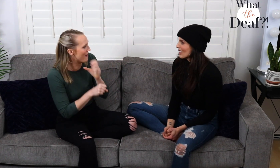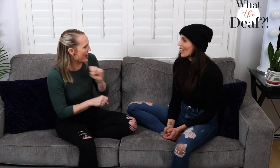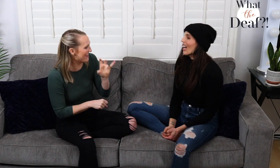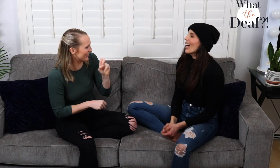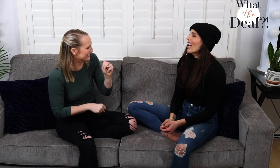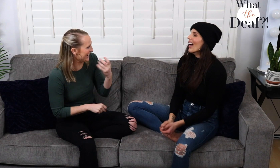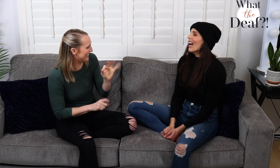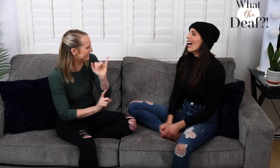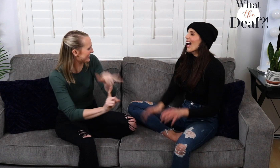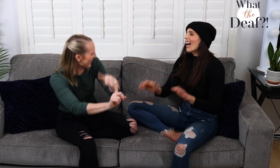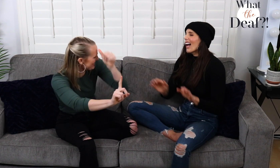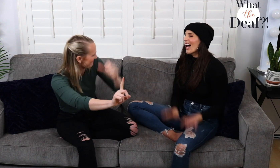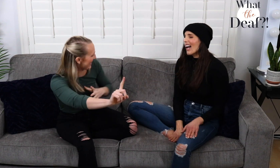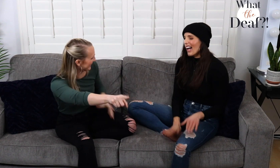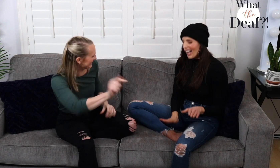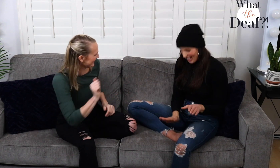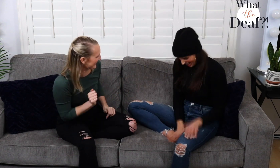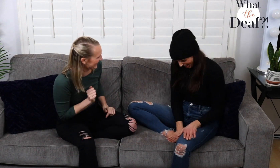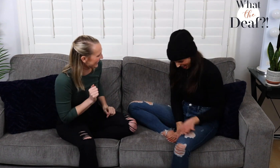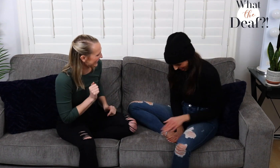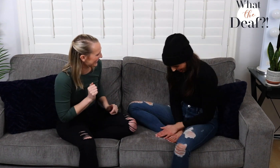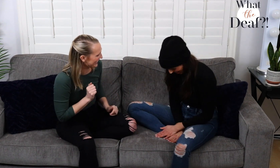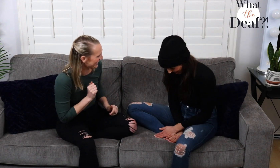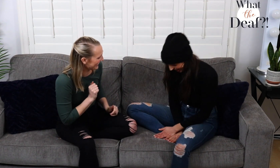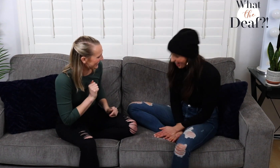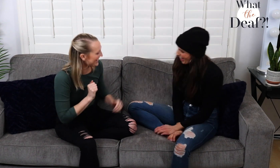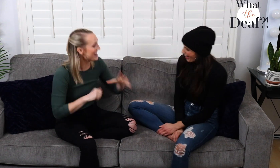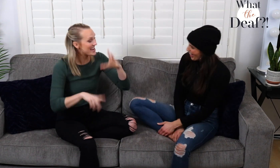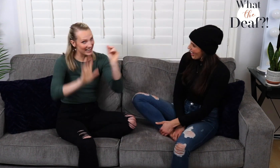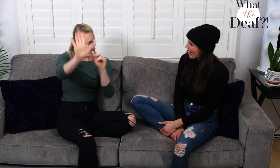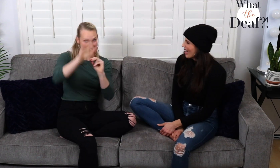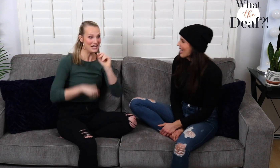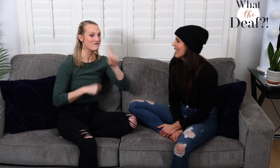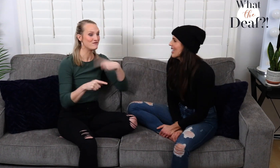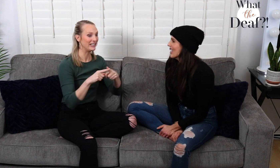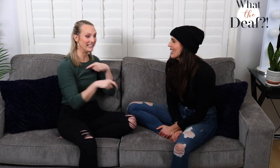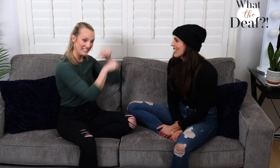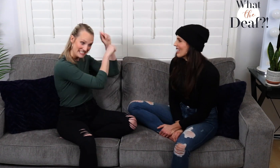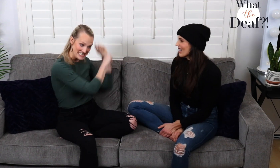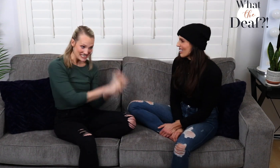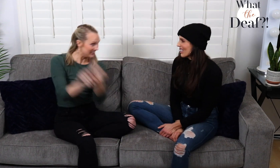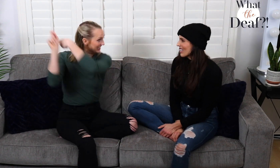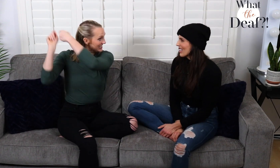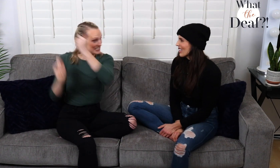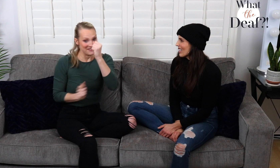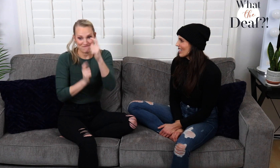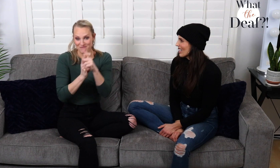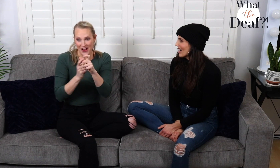version of him. Yep, and when I swung for the